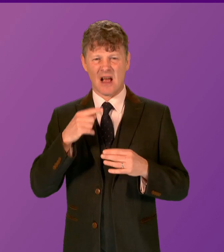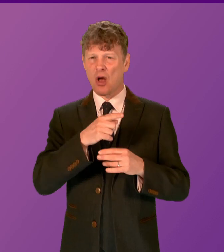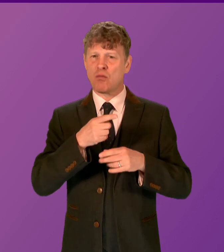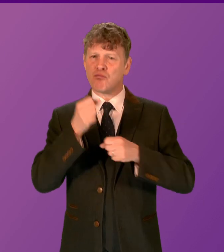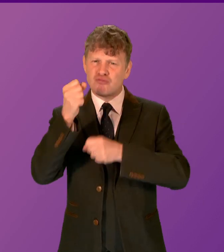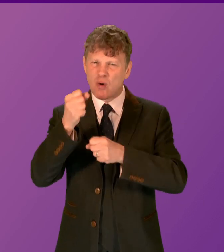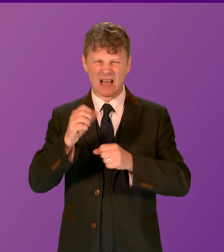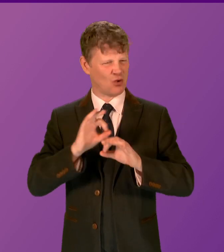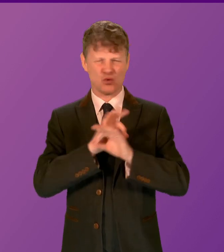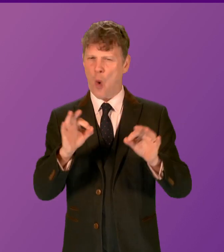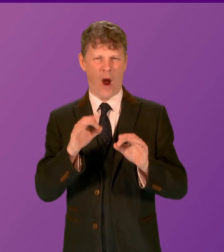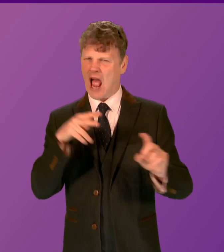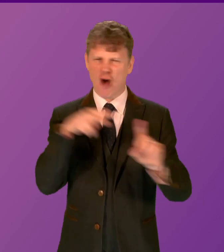and no one is being intimidated?